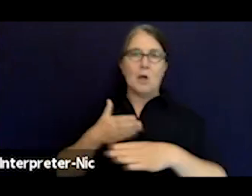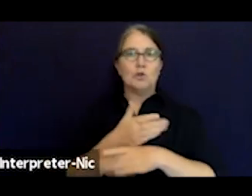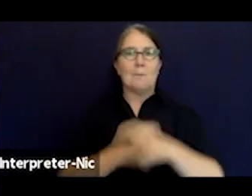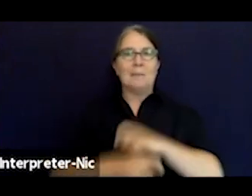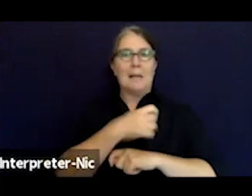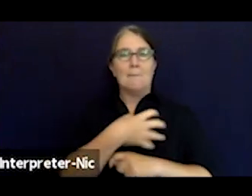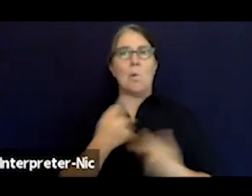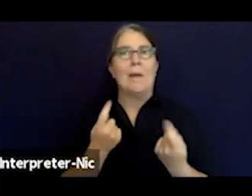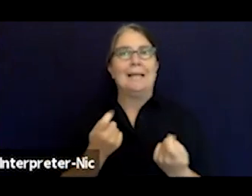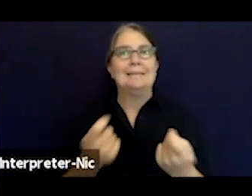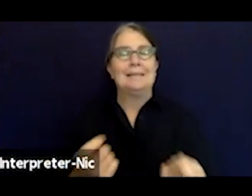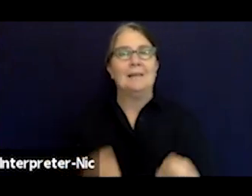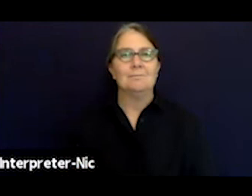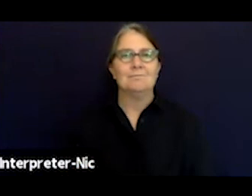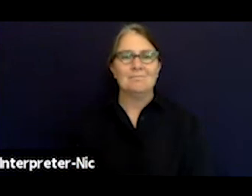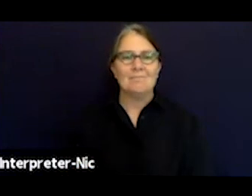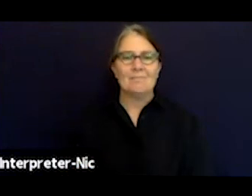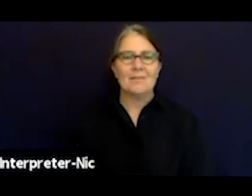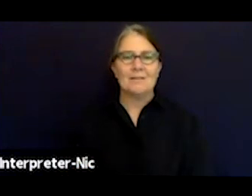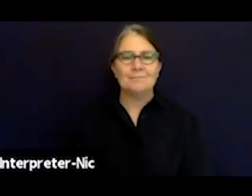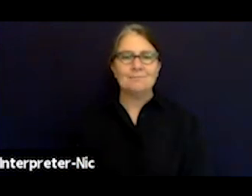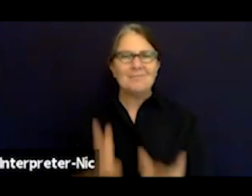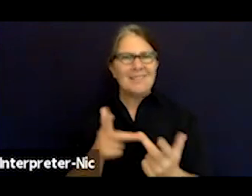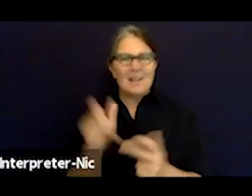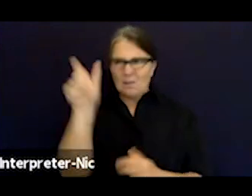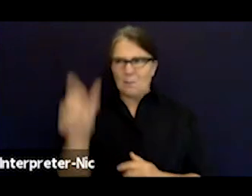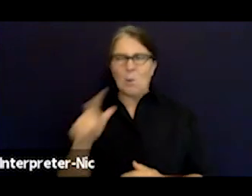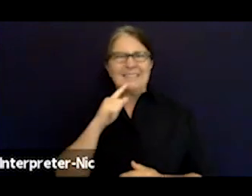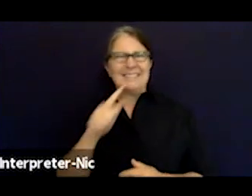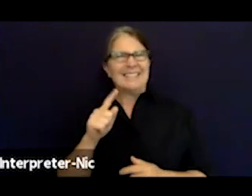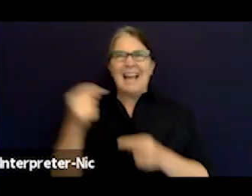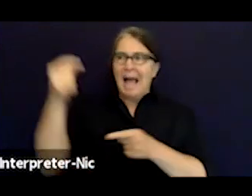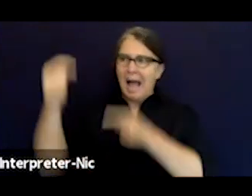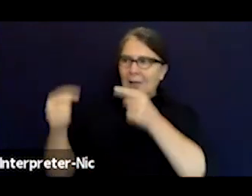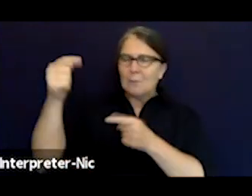allocations, it's arguments to do with money that might make the difference in the end to